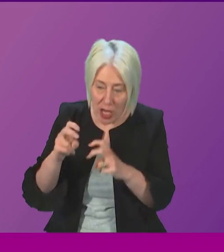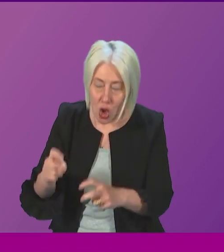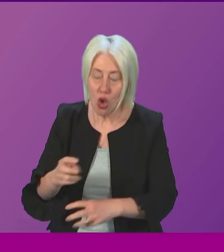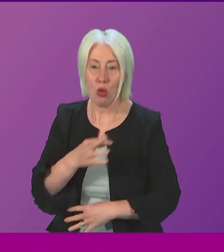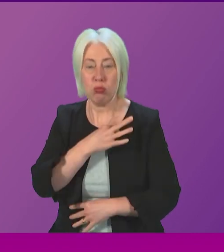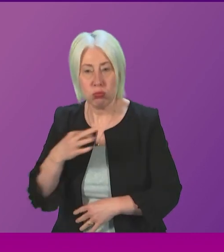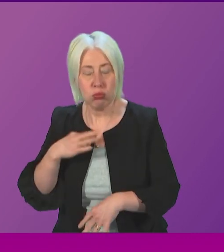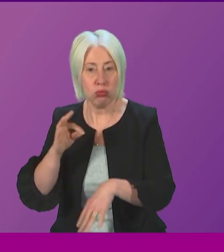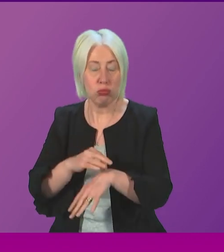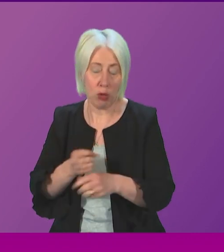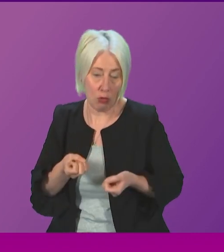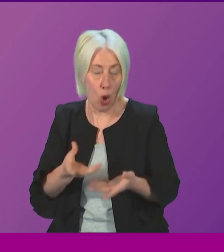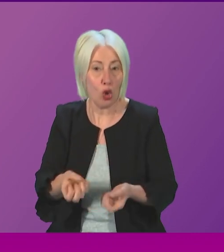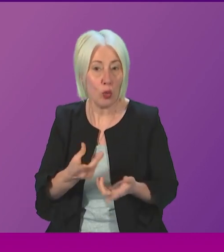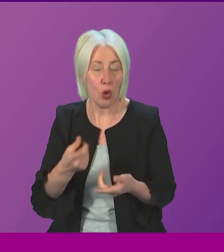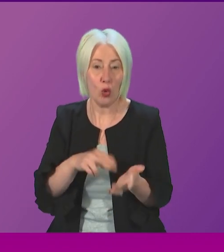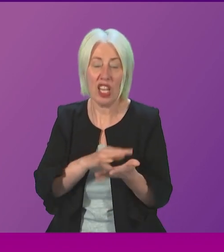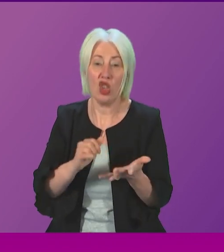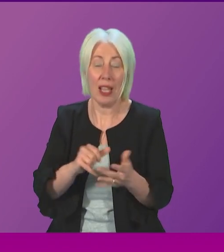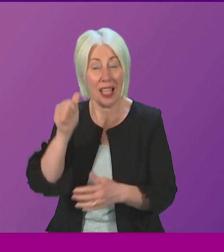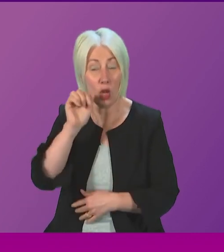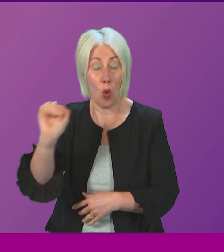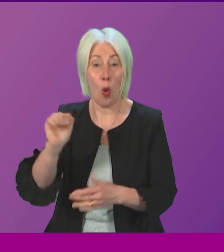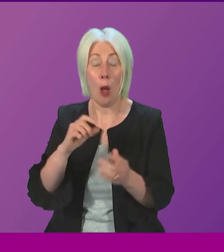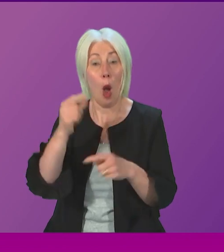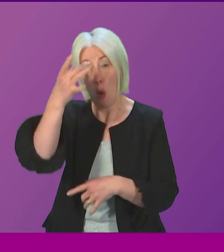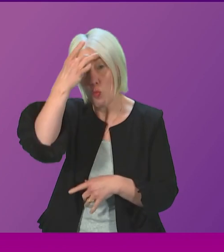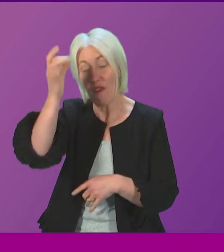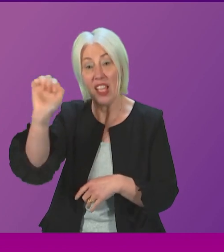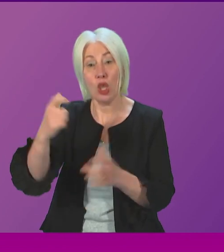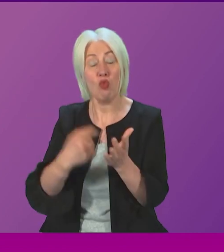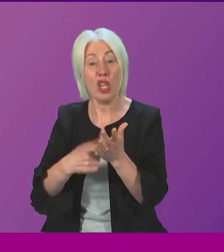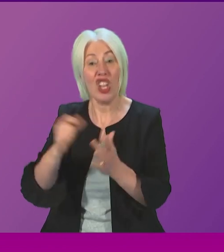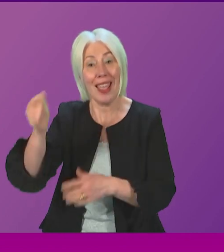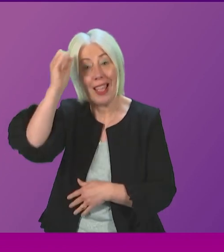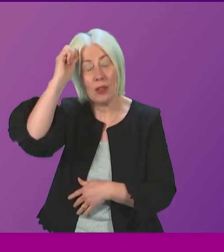health service, and I very much recognise the expertise that Professor Ritchie has built up over his career.